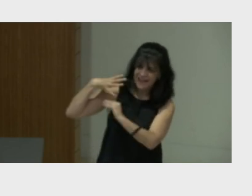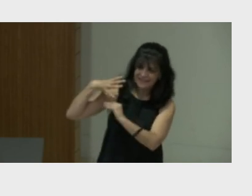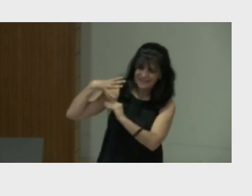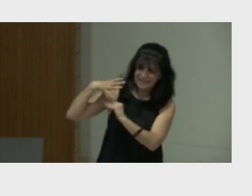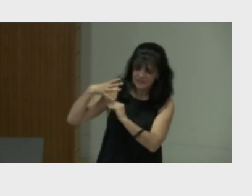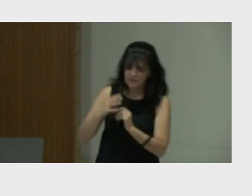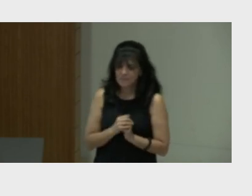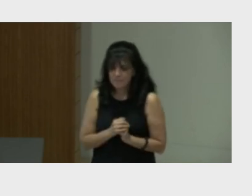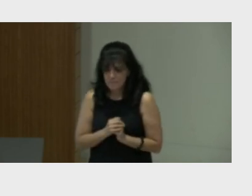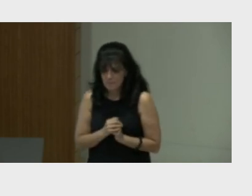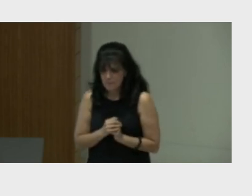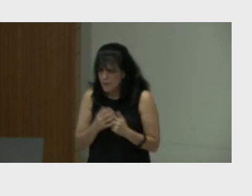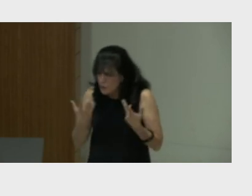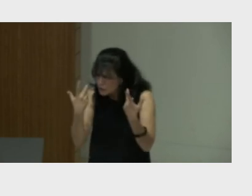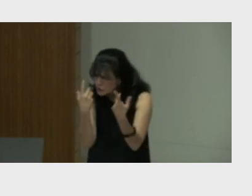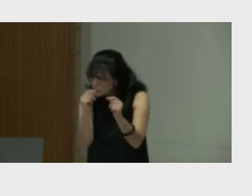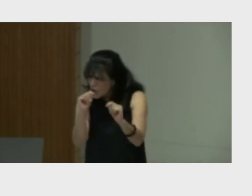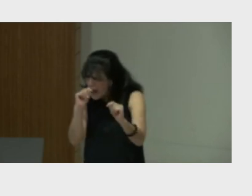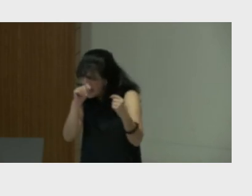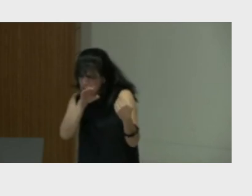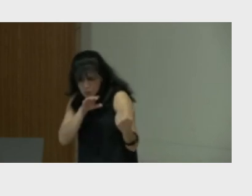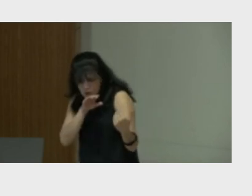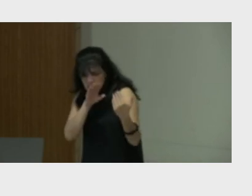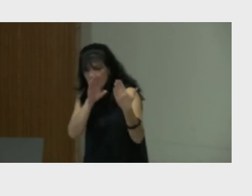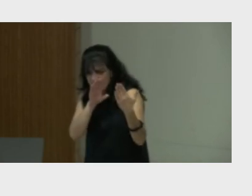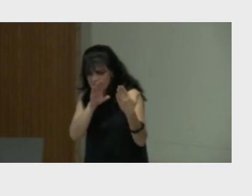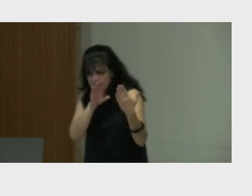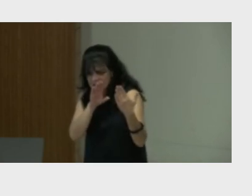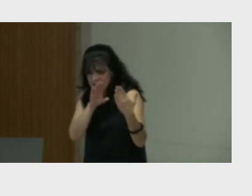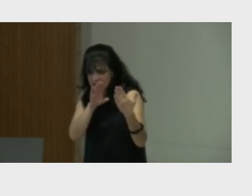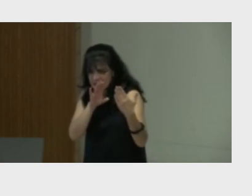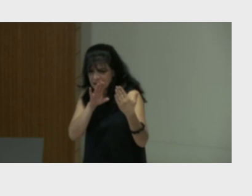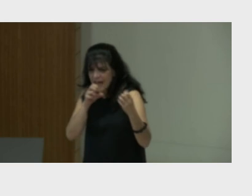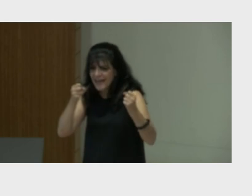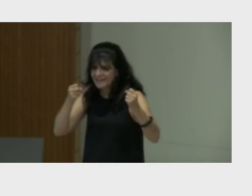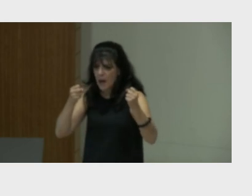So in short, what it's trying to address is a power imbalance,